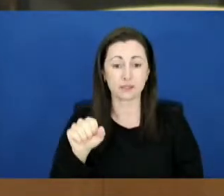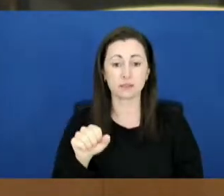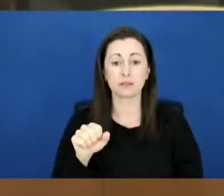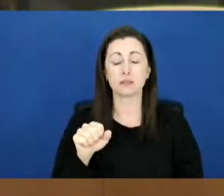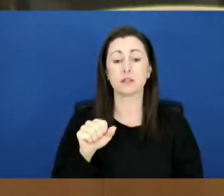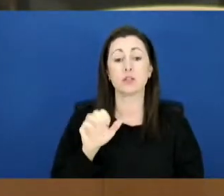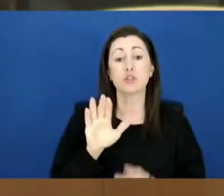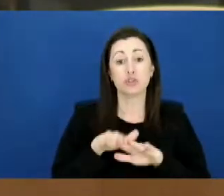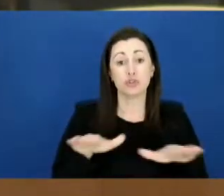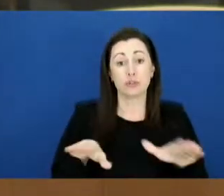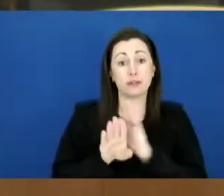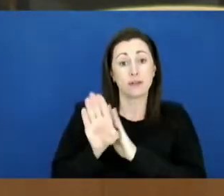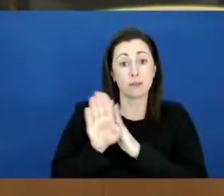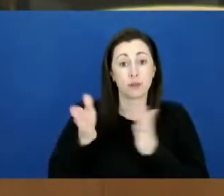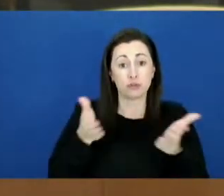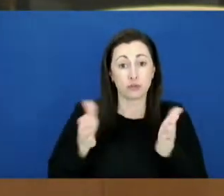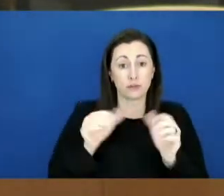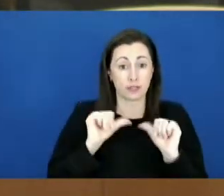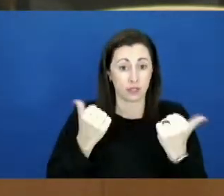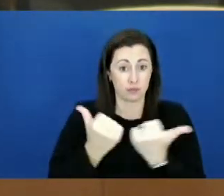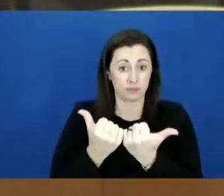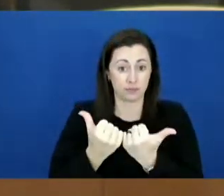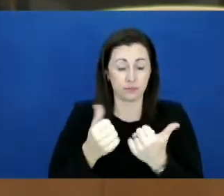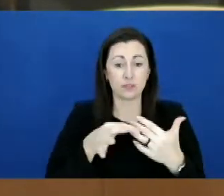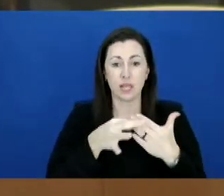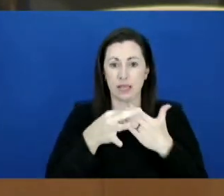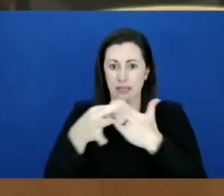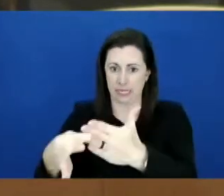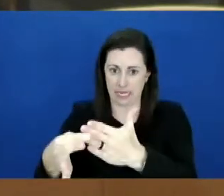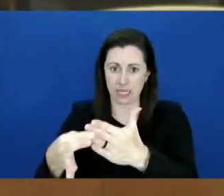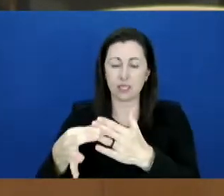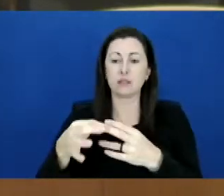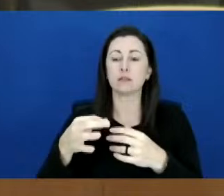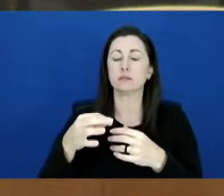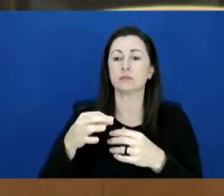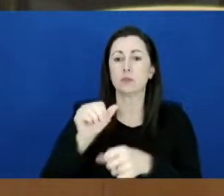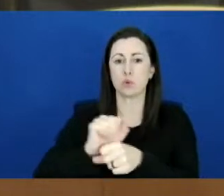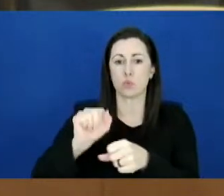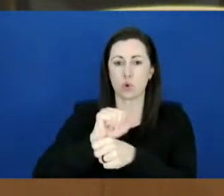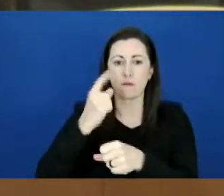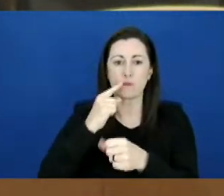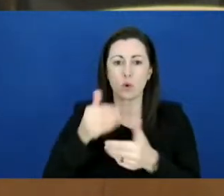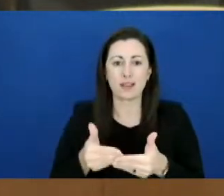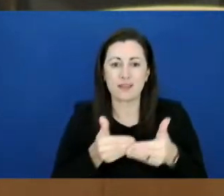SERVICES WITHIN CHARLOTTE-MECKLENBURG SCHOOLS,